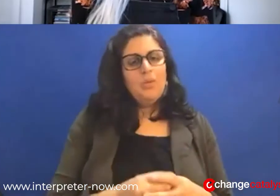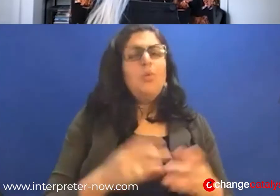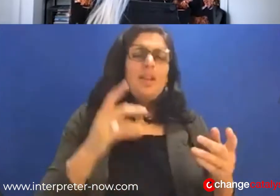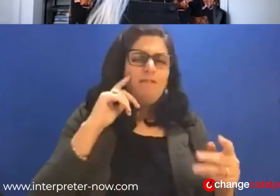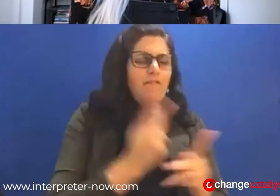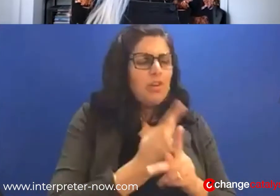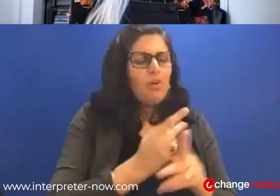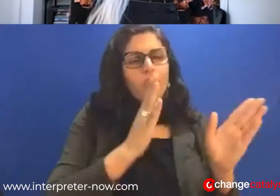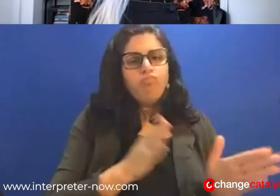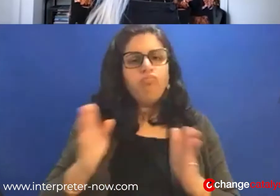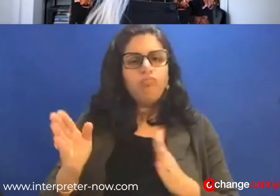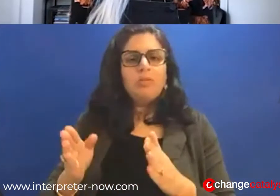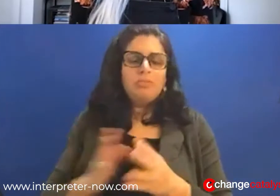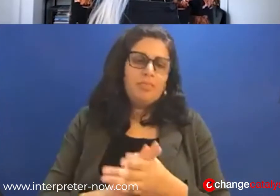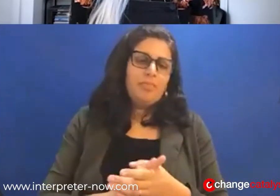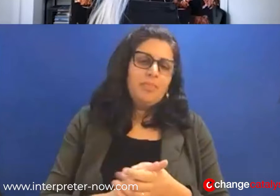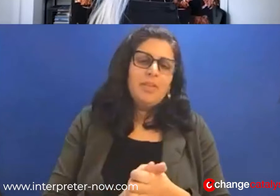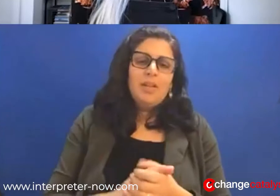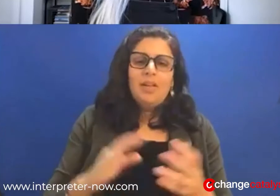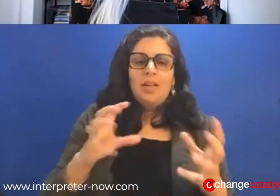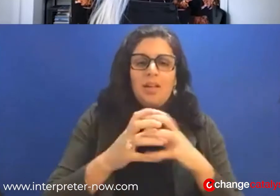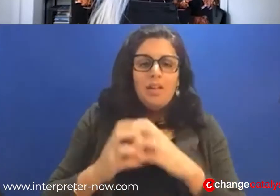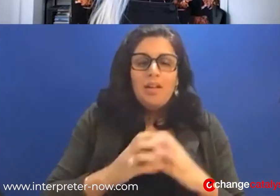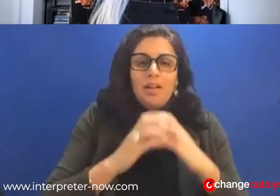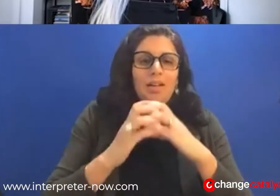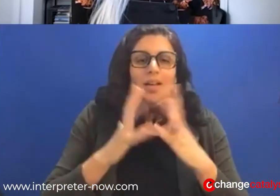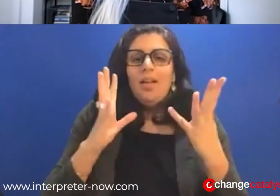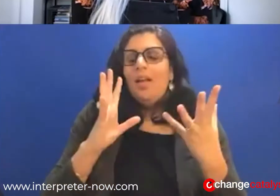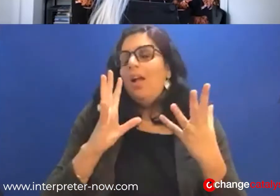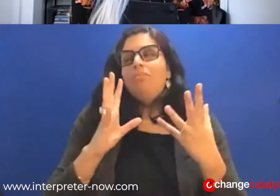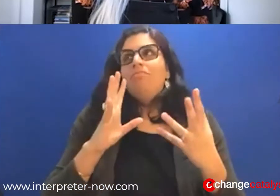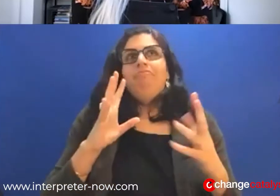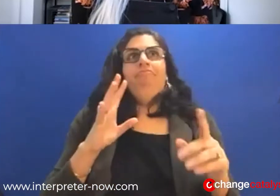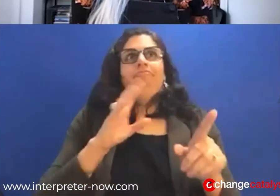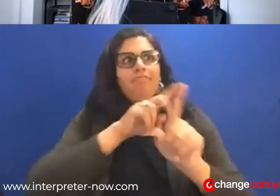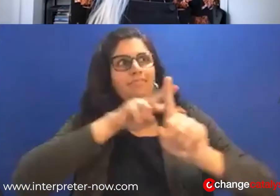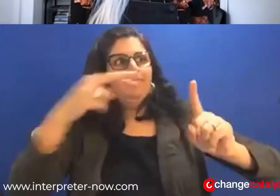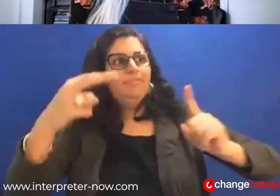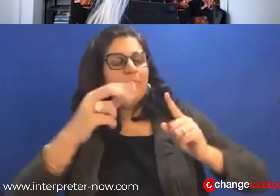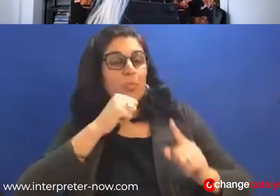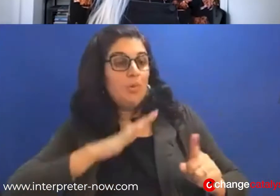gaps in data that is understood about an intersectional perspective on what women experience in their lives too.